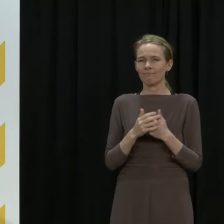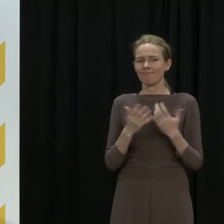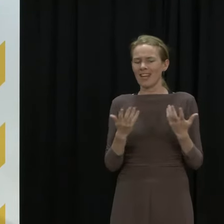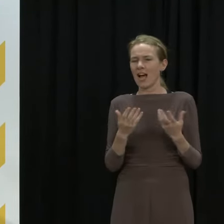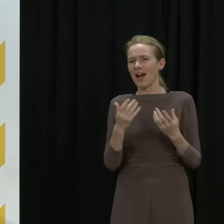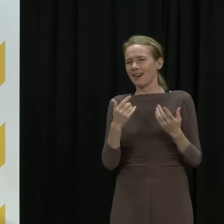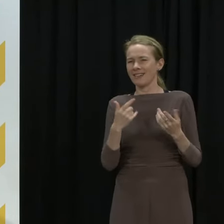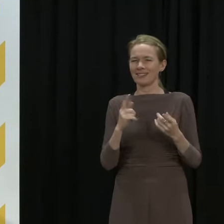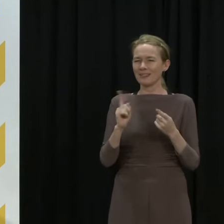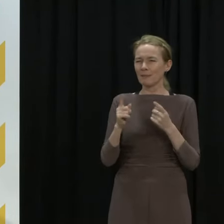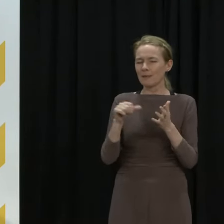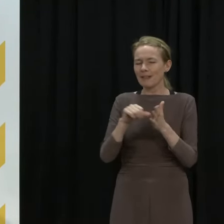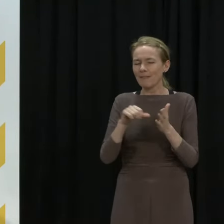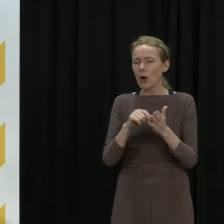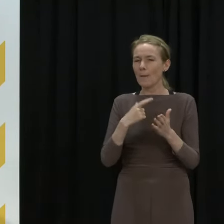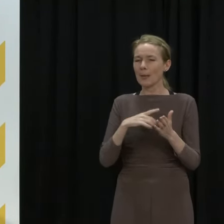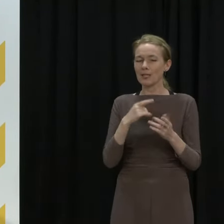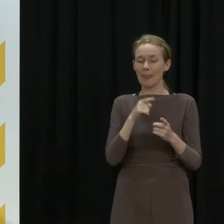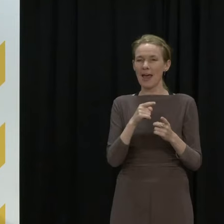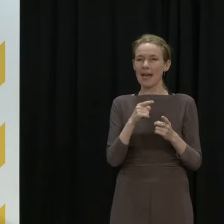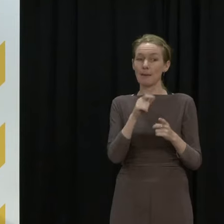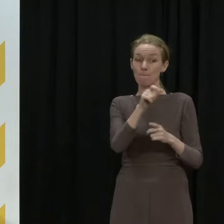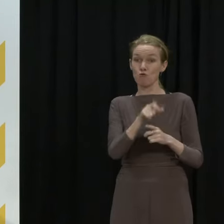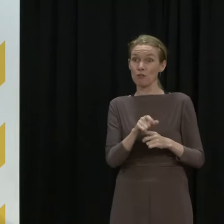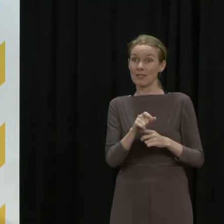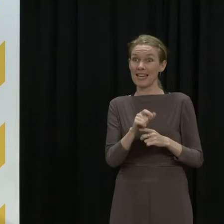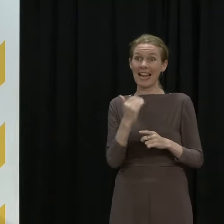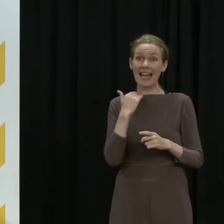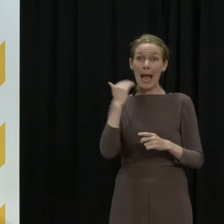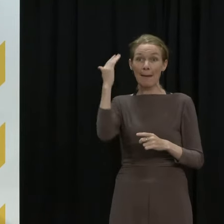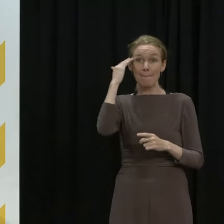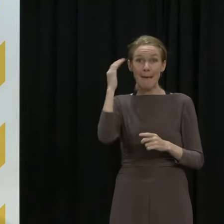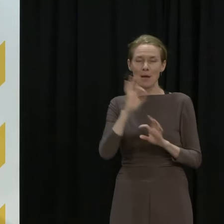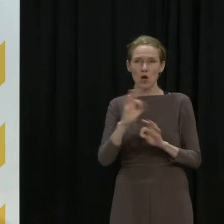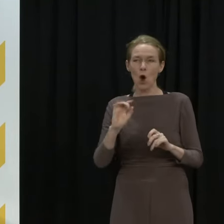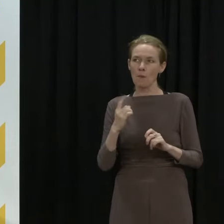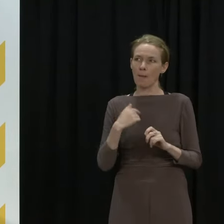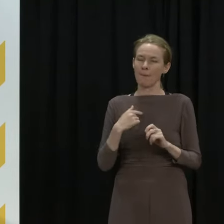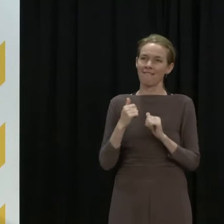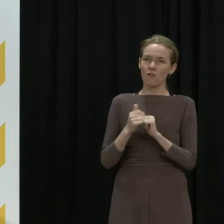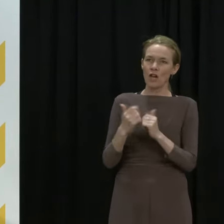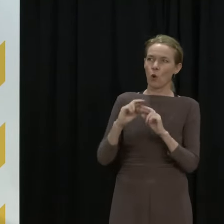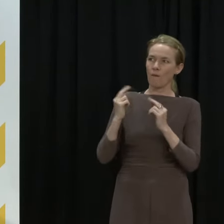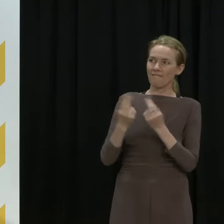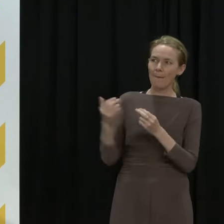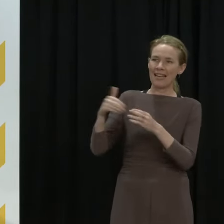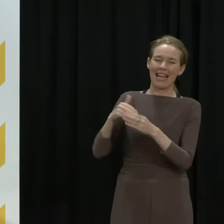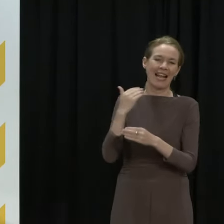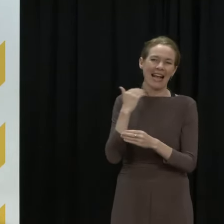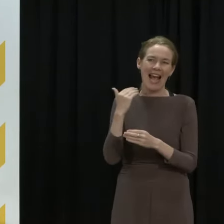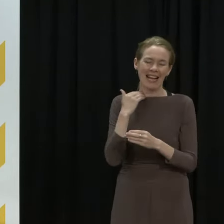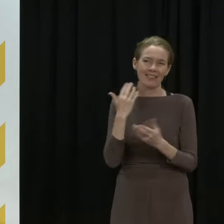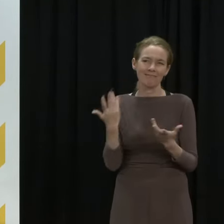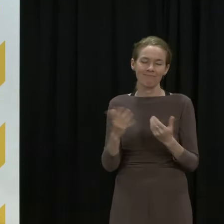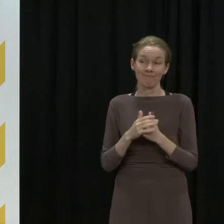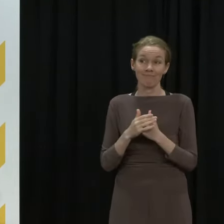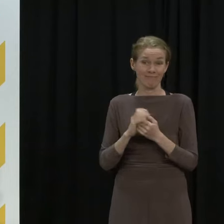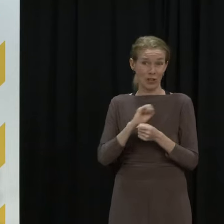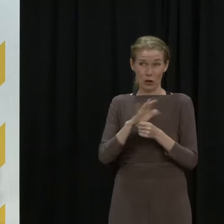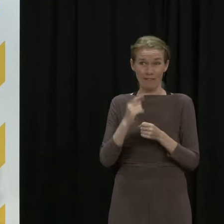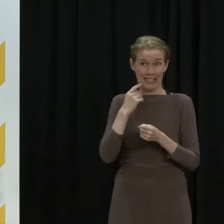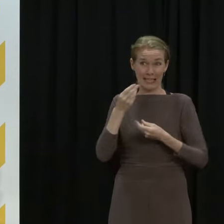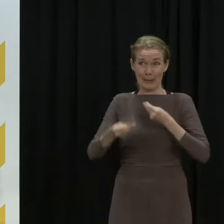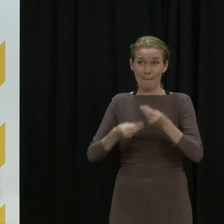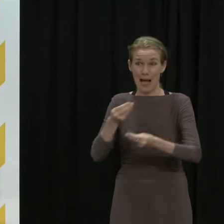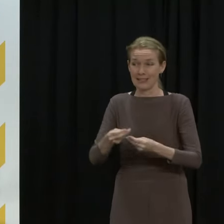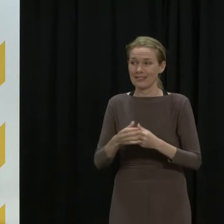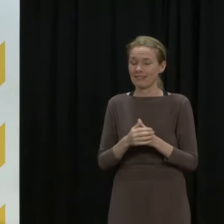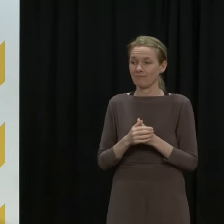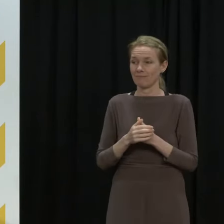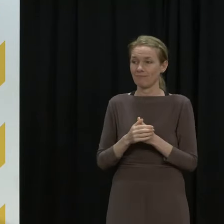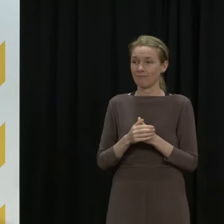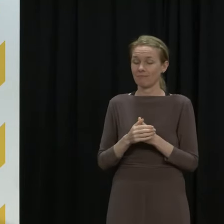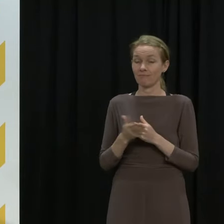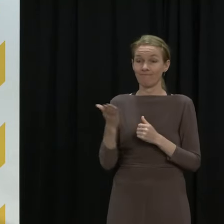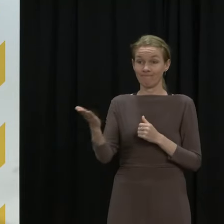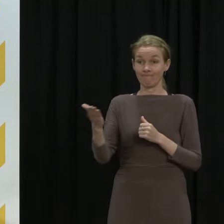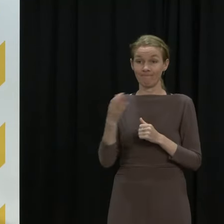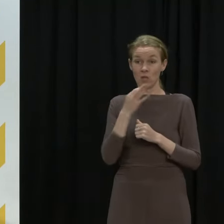I don't have an absolute number